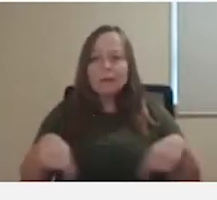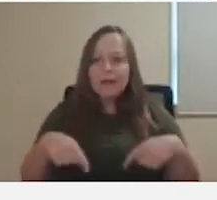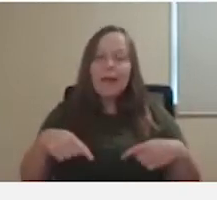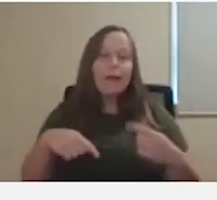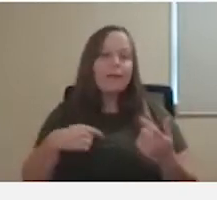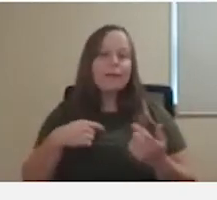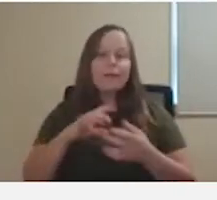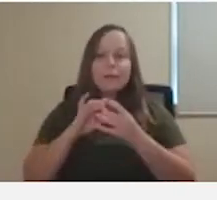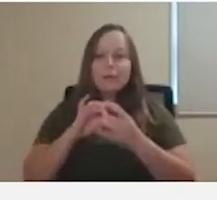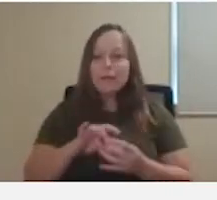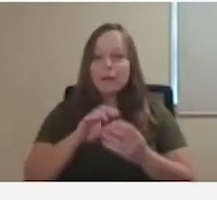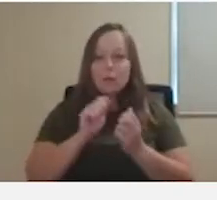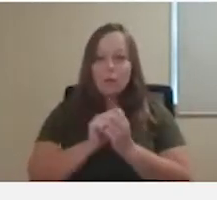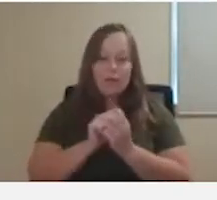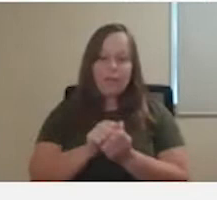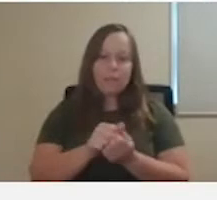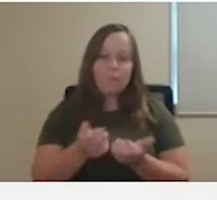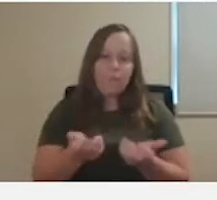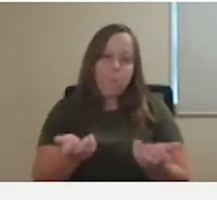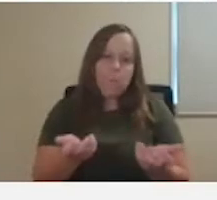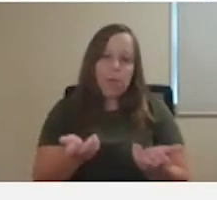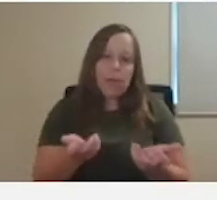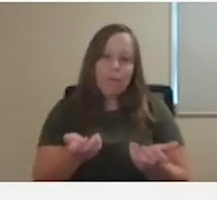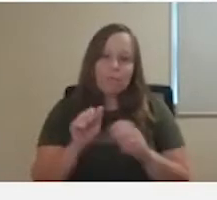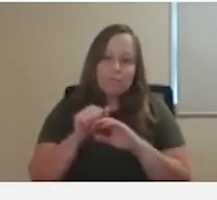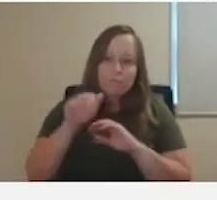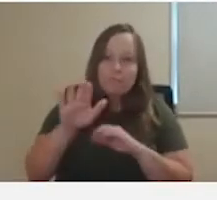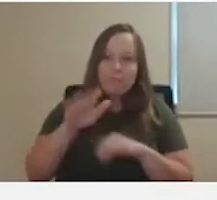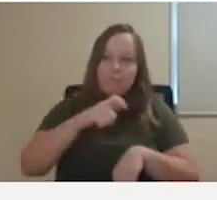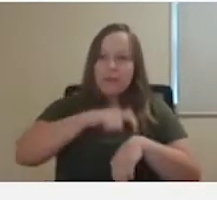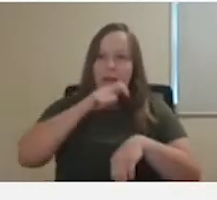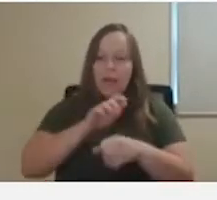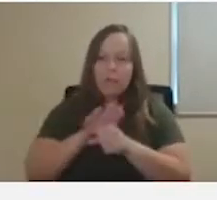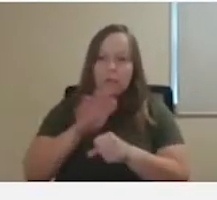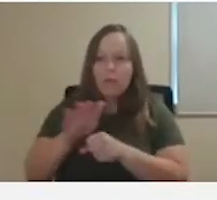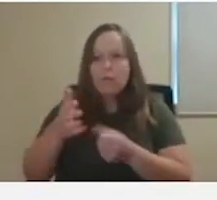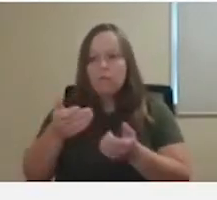regarding having it returned and being counted.